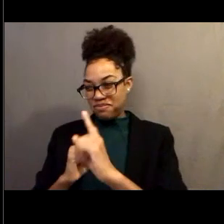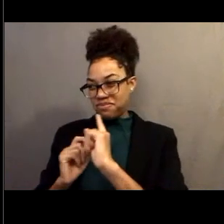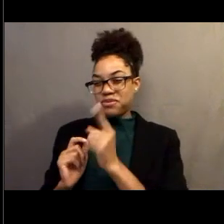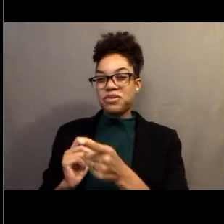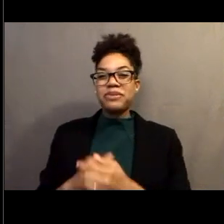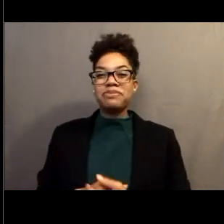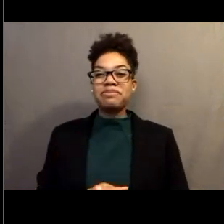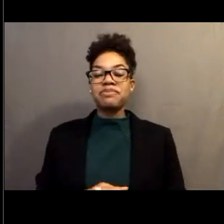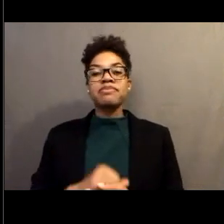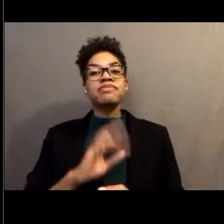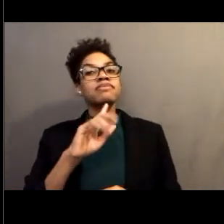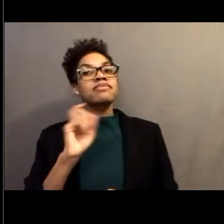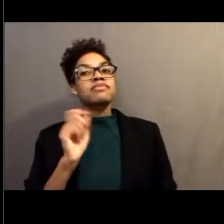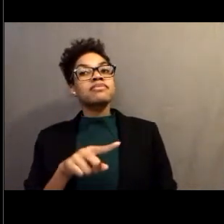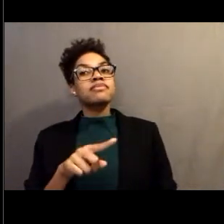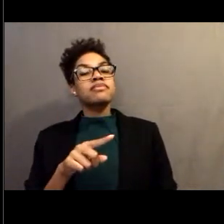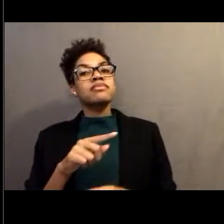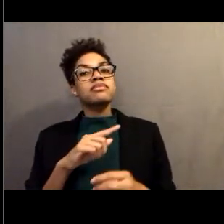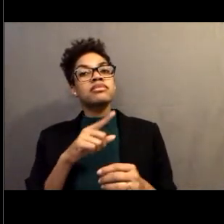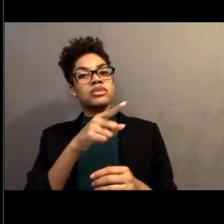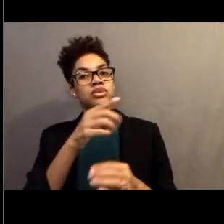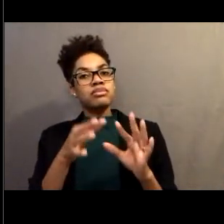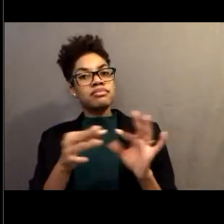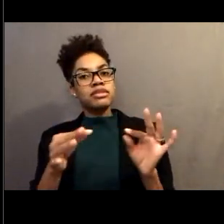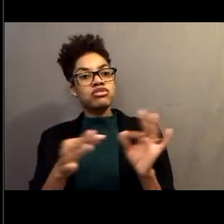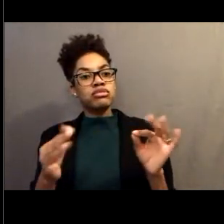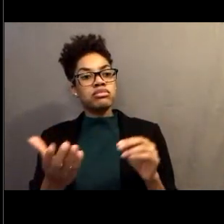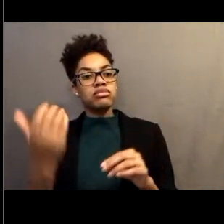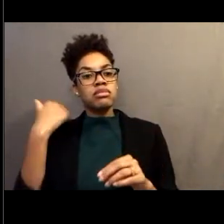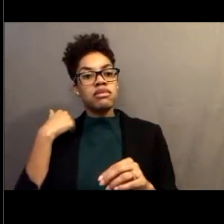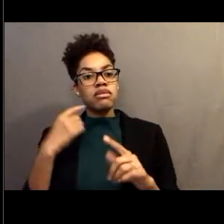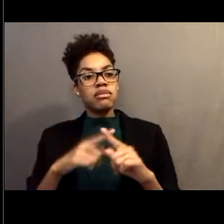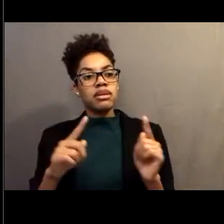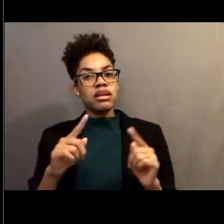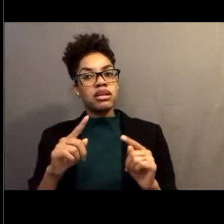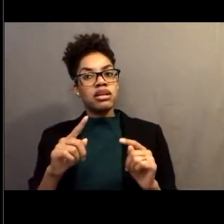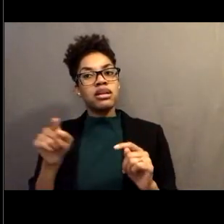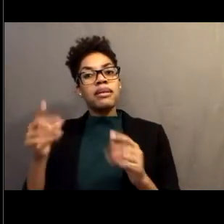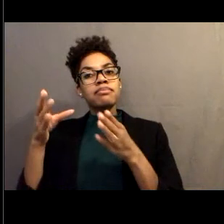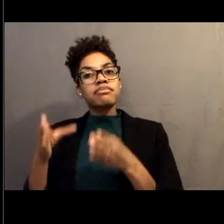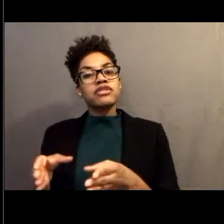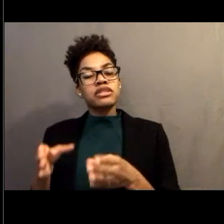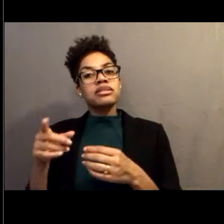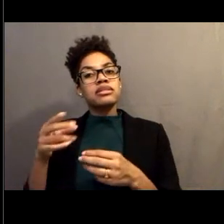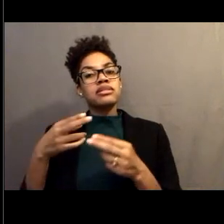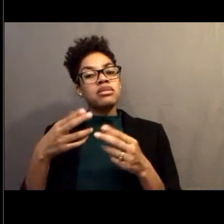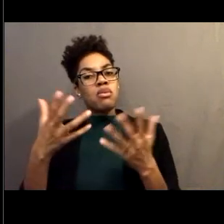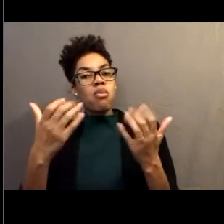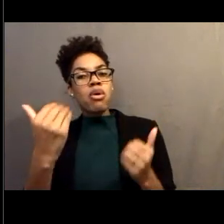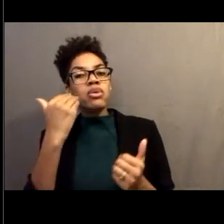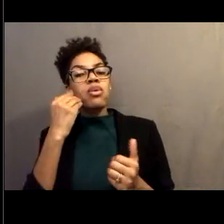When is, I think you mentioned this earlier briefly but Texas would love to know when you're launching your next satellite?